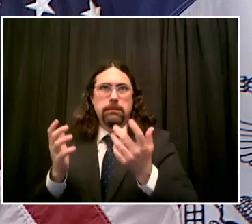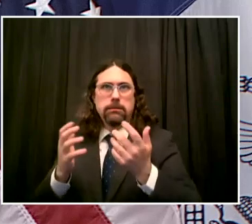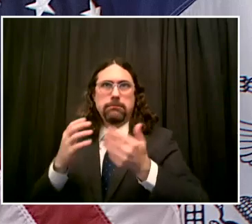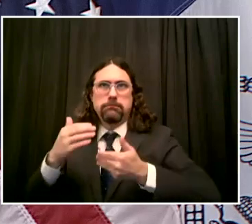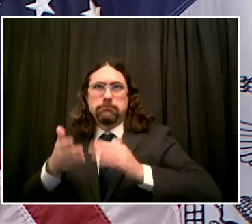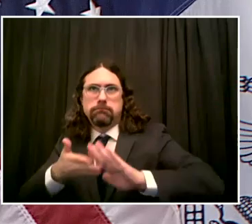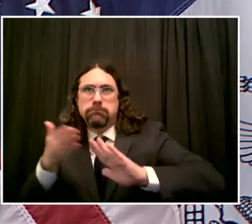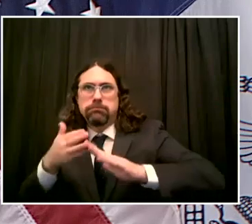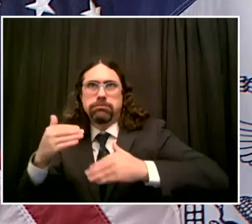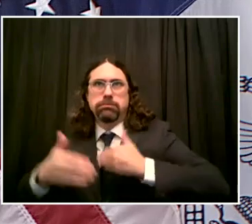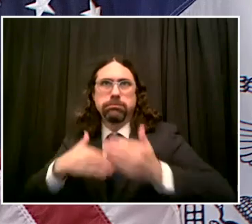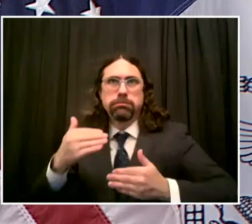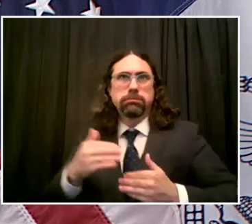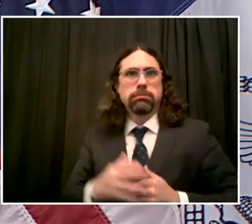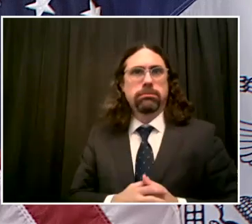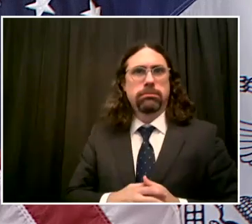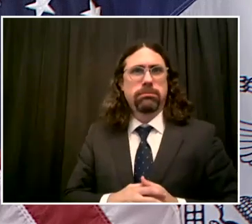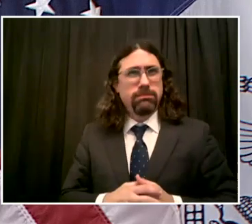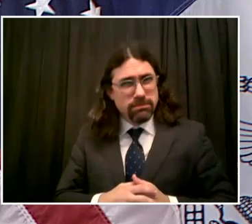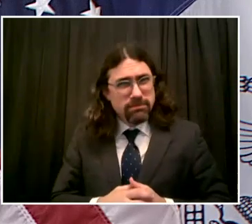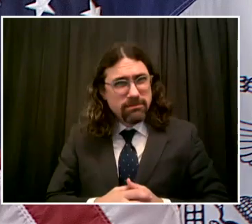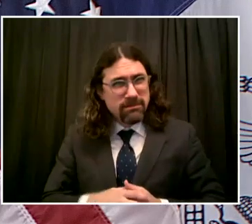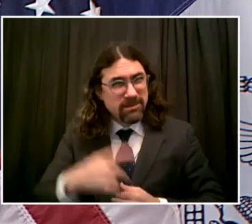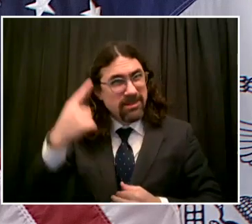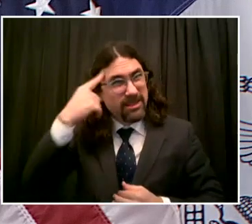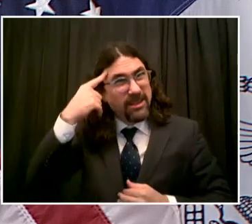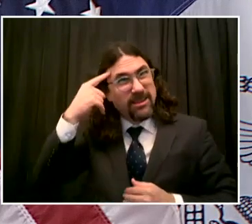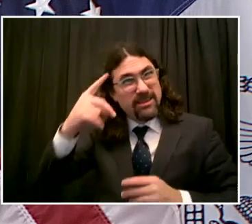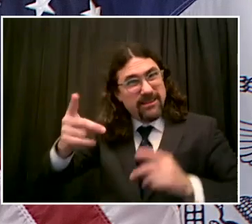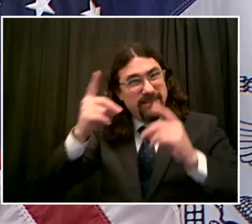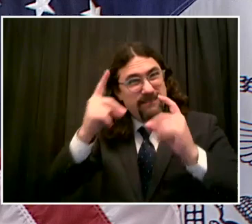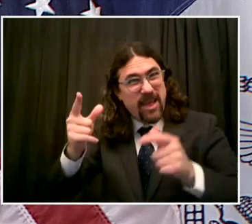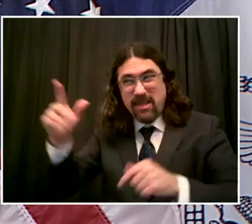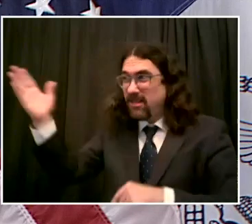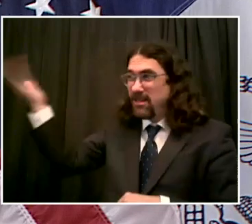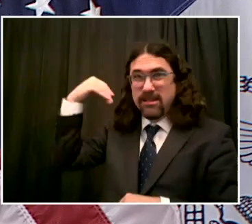ADJUSTMENT FOR TODAY. THE ANSWER IS NOT INSTANT GRATIFICATION. LETS 'BRG ARMED FORCES. NO.